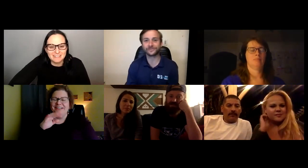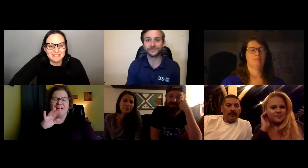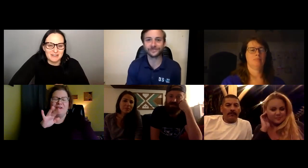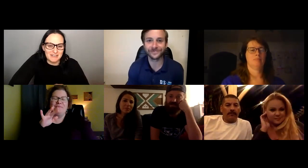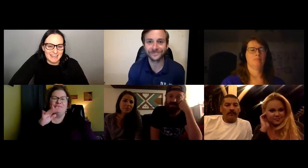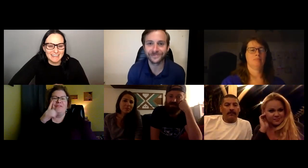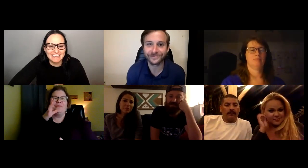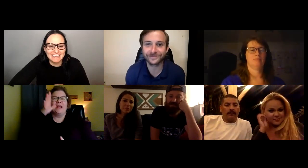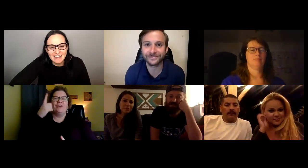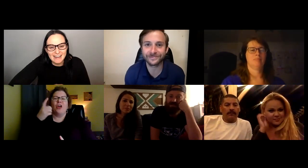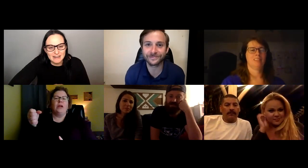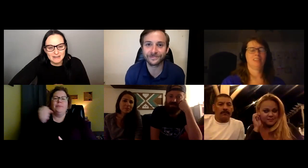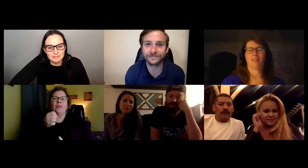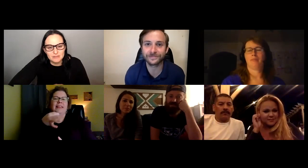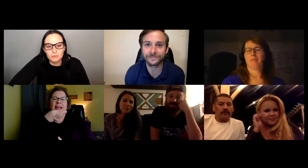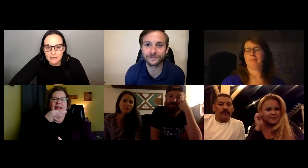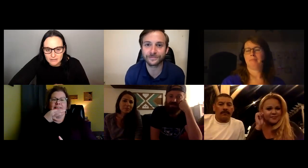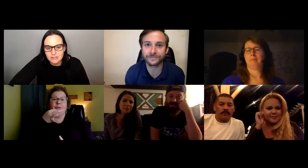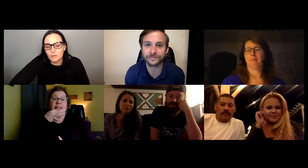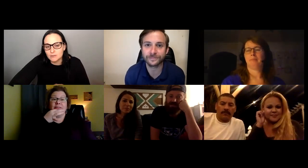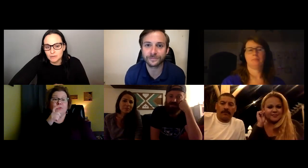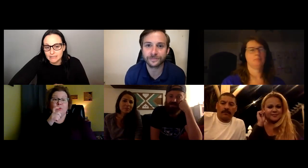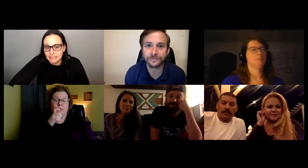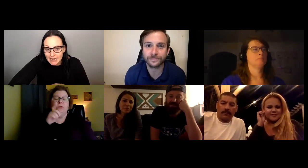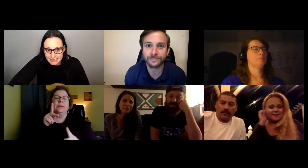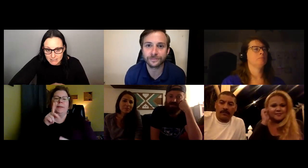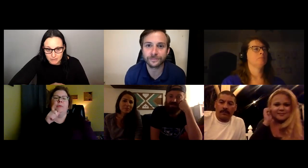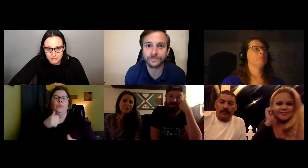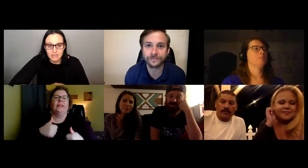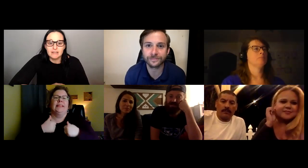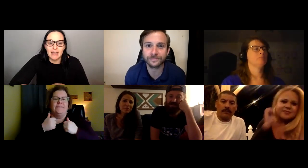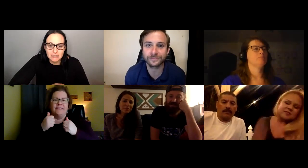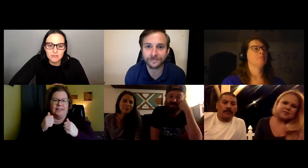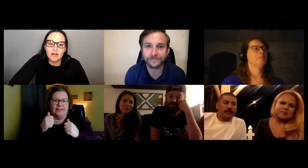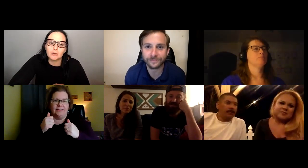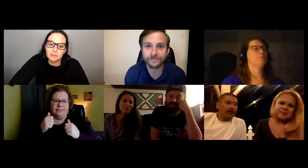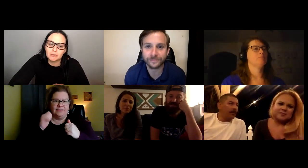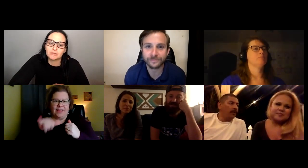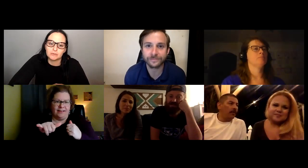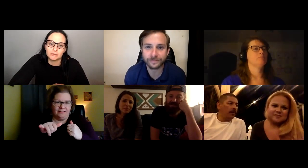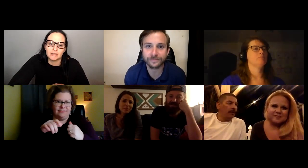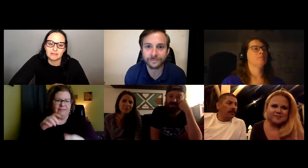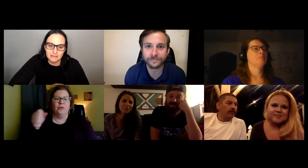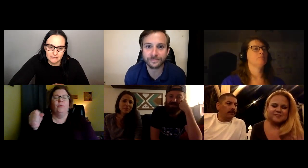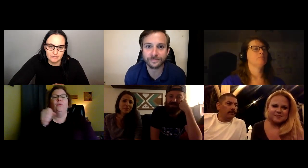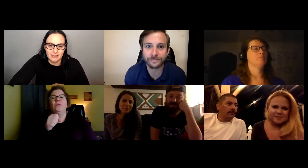sorry about that um so parents always pulling in an